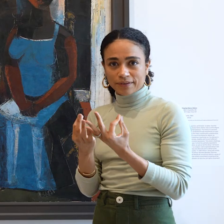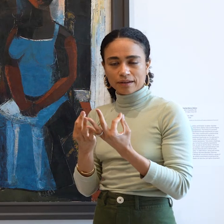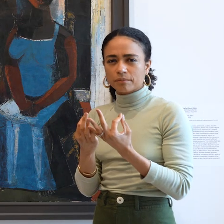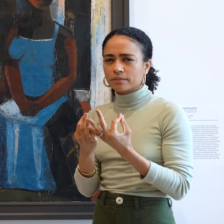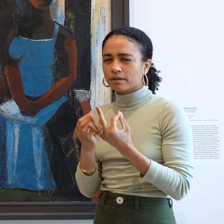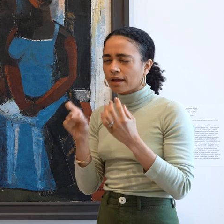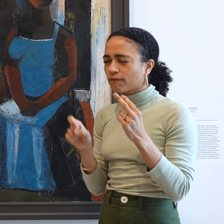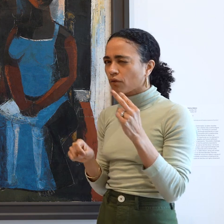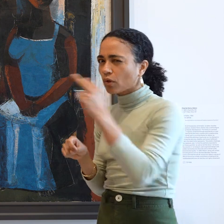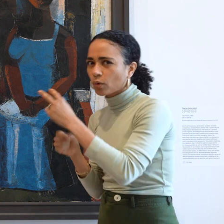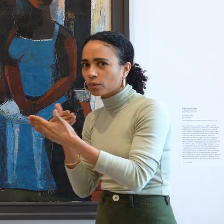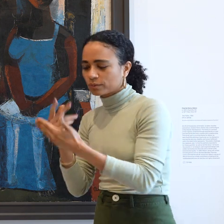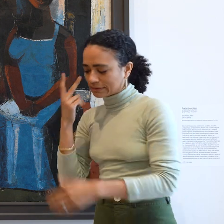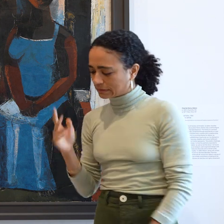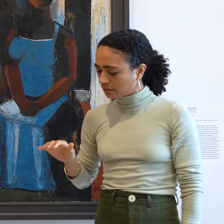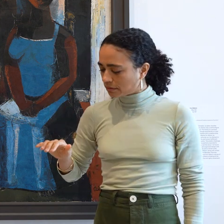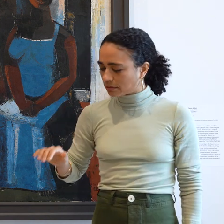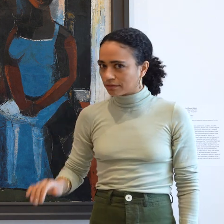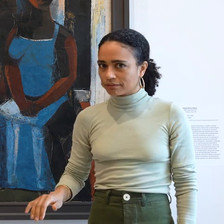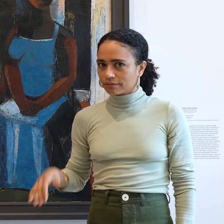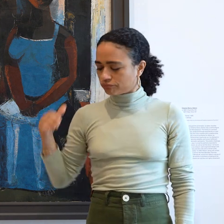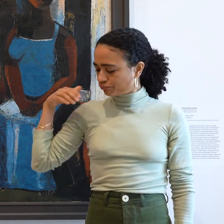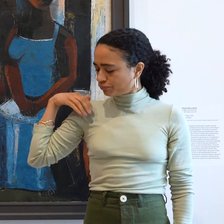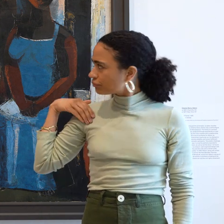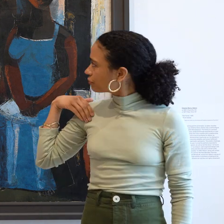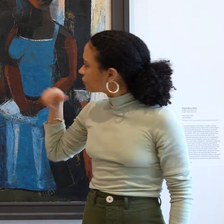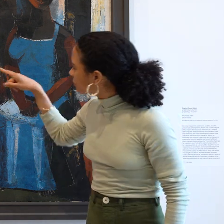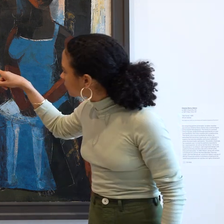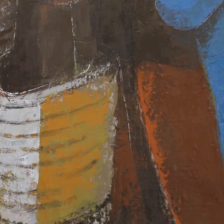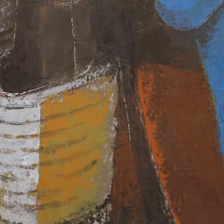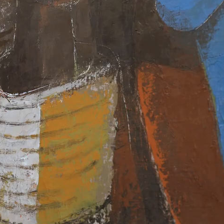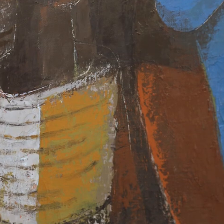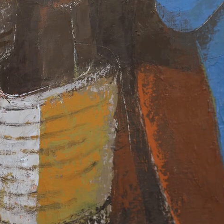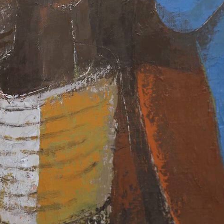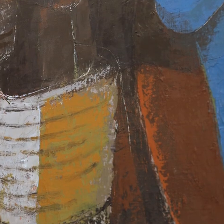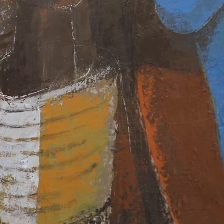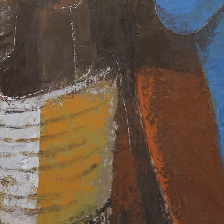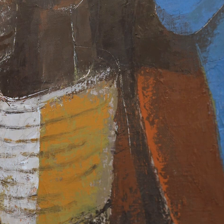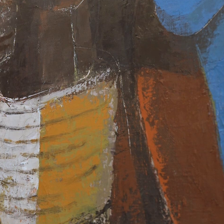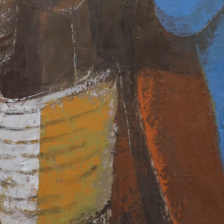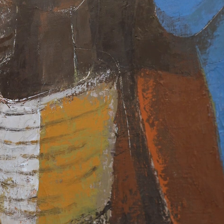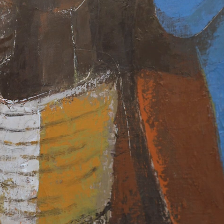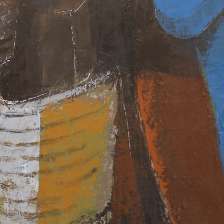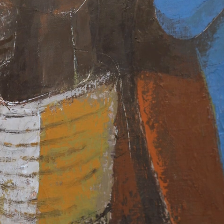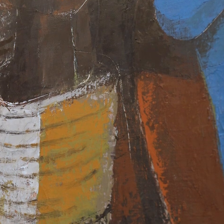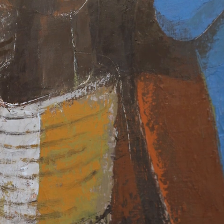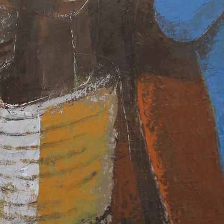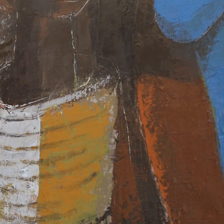If you look closely, you can see his hand resting on his son’s shoulder.